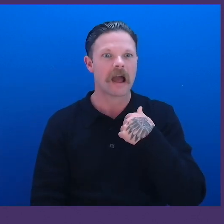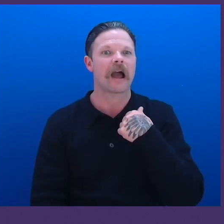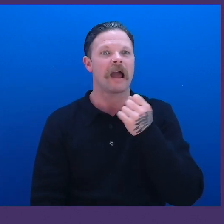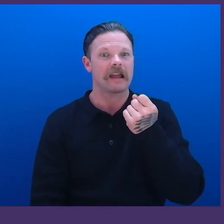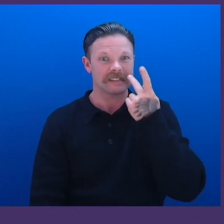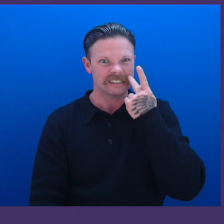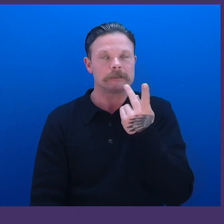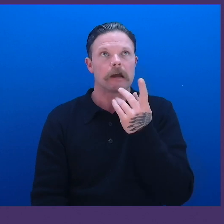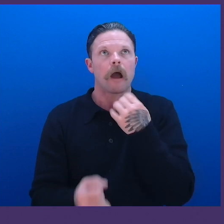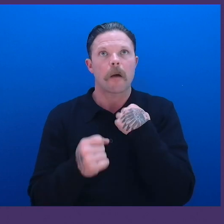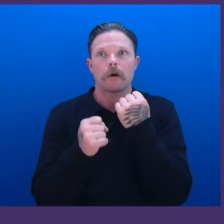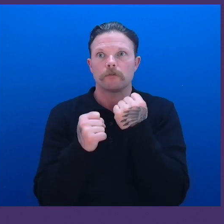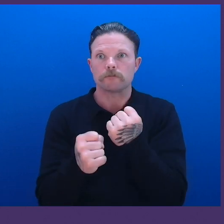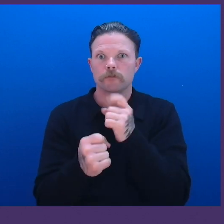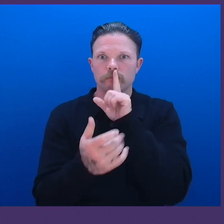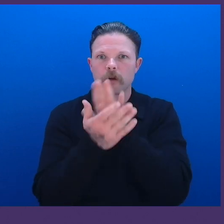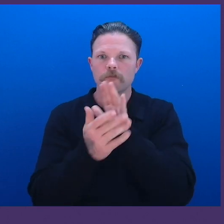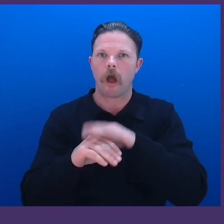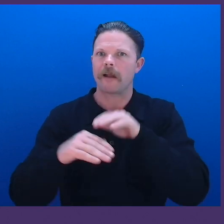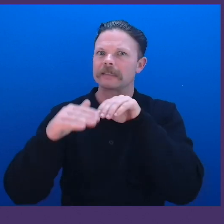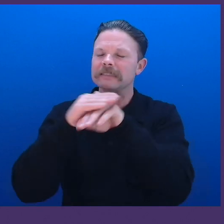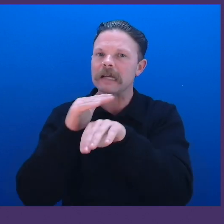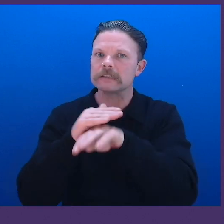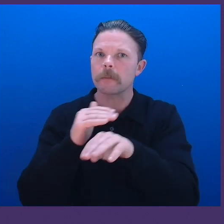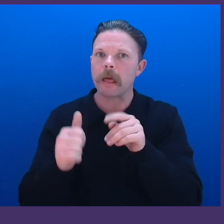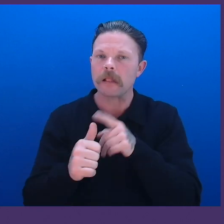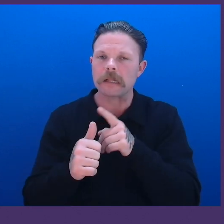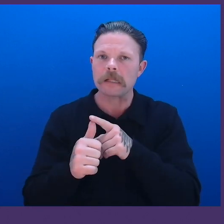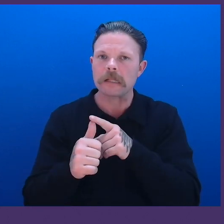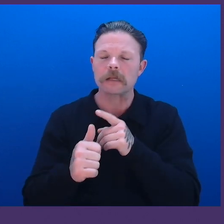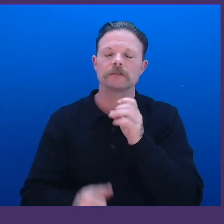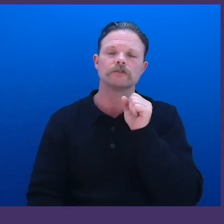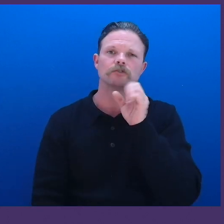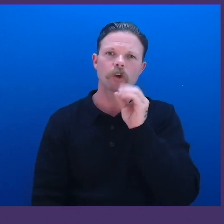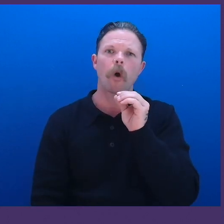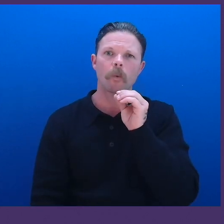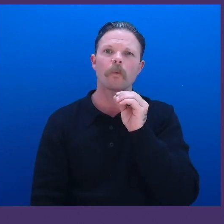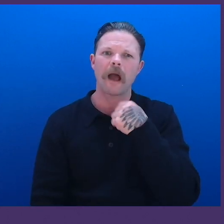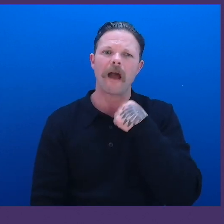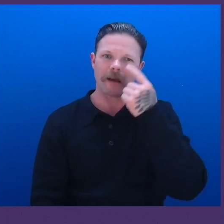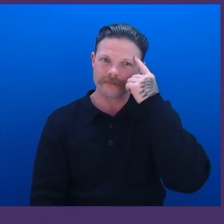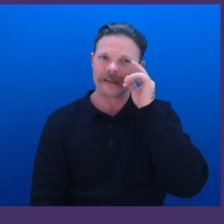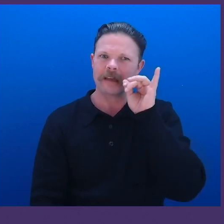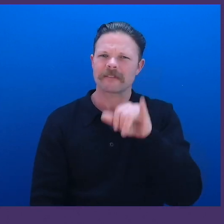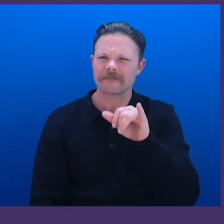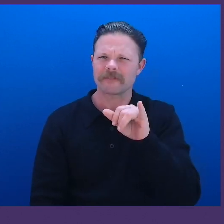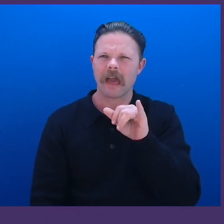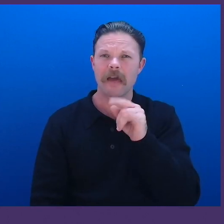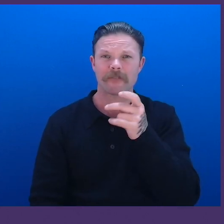and I think that the implications of accessibility